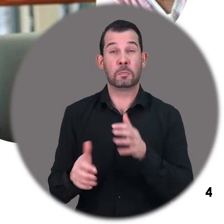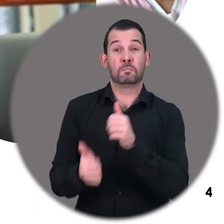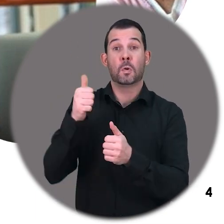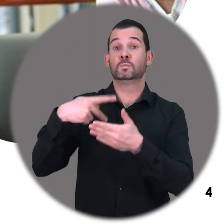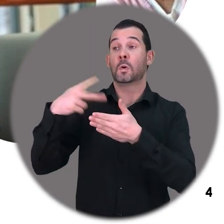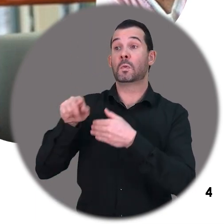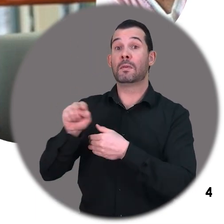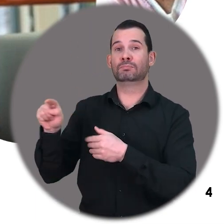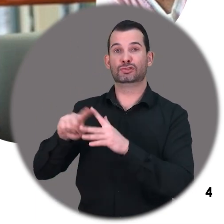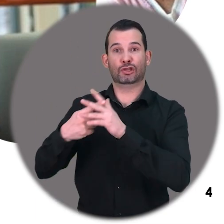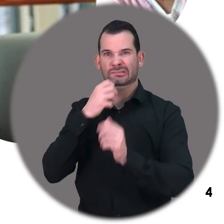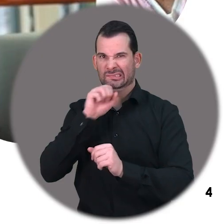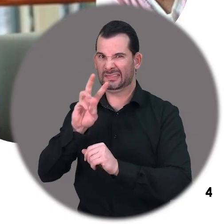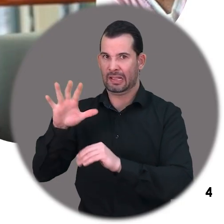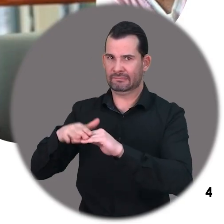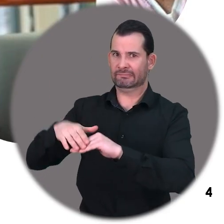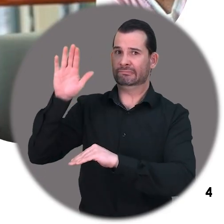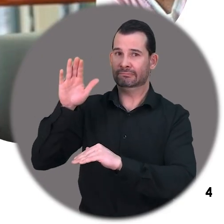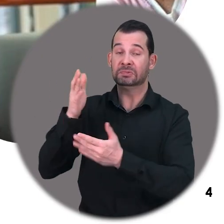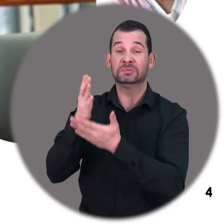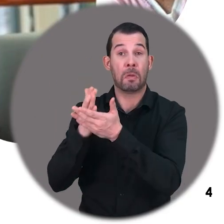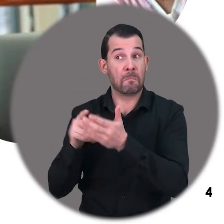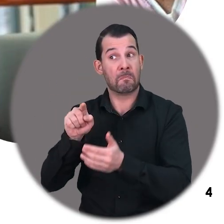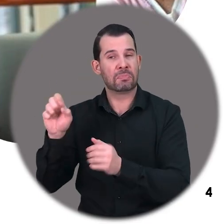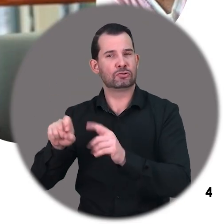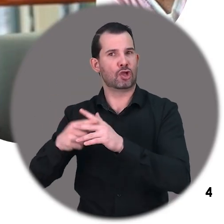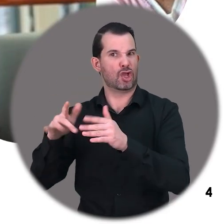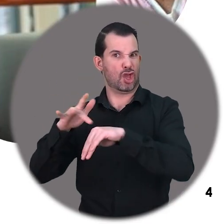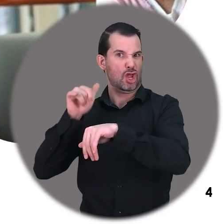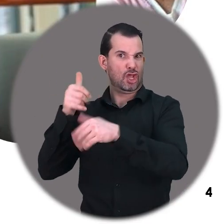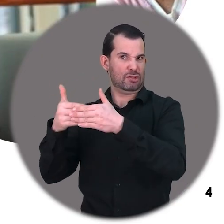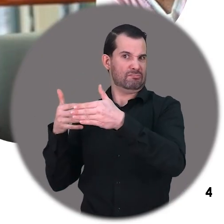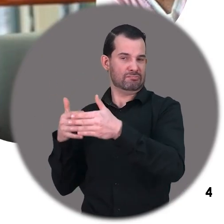Most programs start at age 65, but some can start earlier.